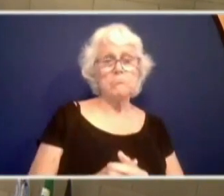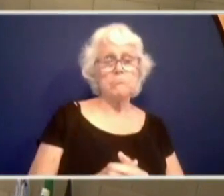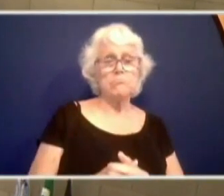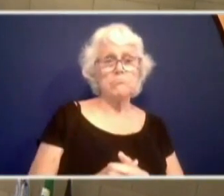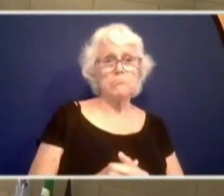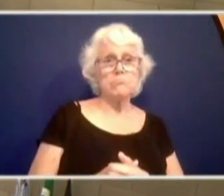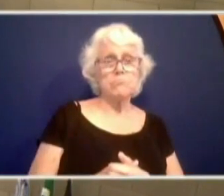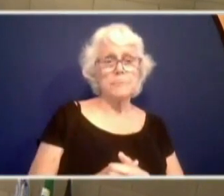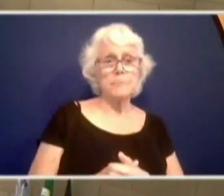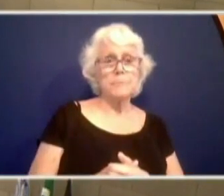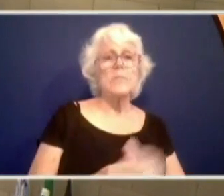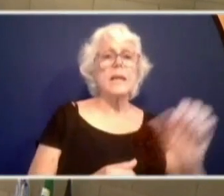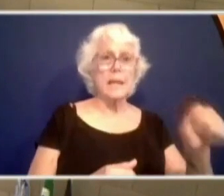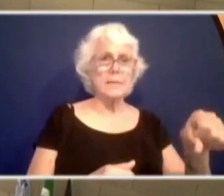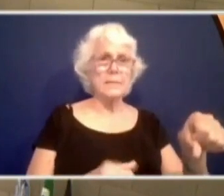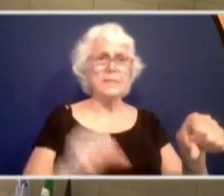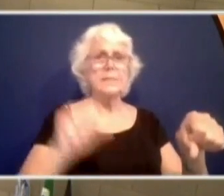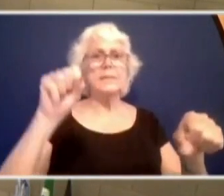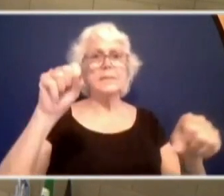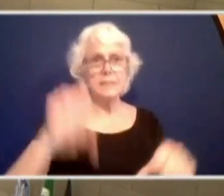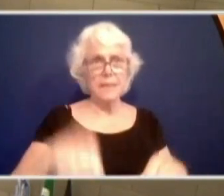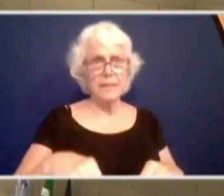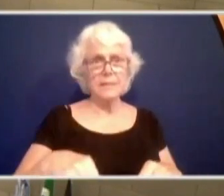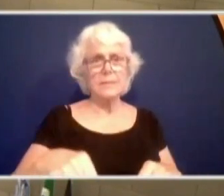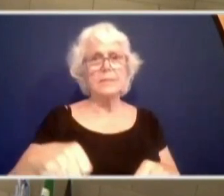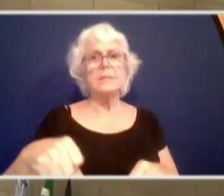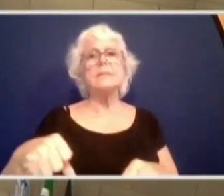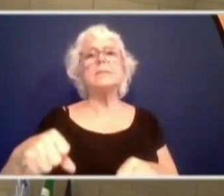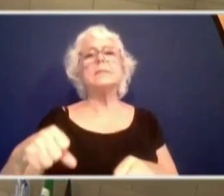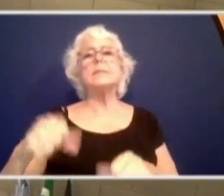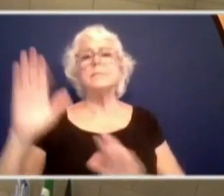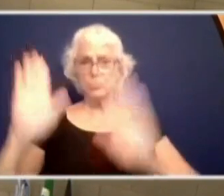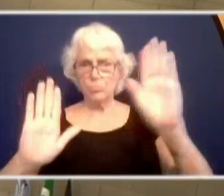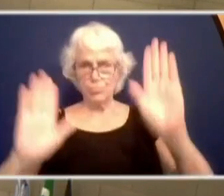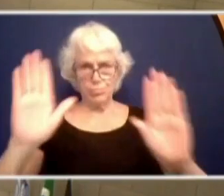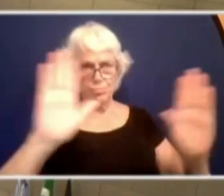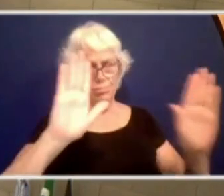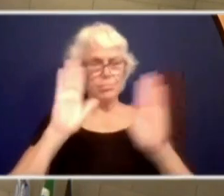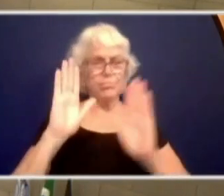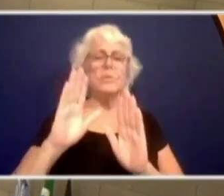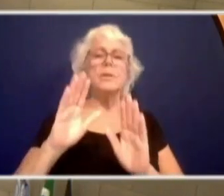Yes, yes, it's motion carries, uh, Madam Clerk, that's unanimous.